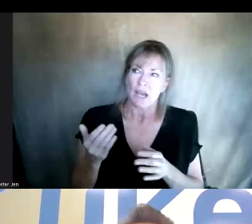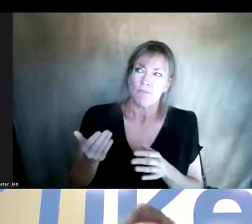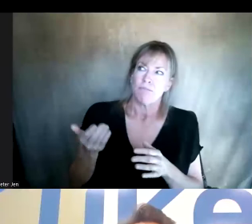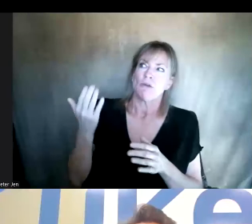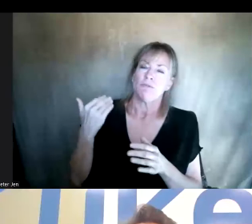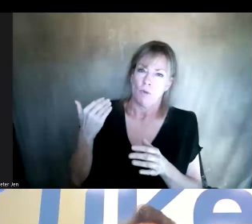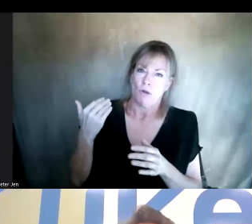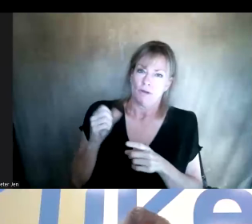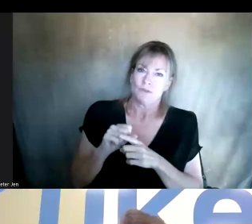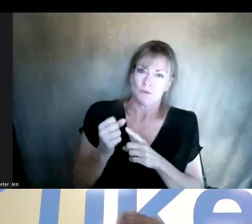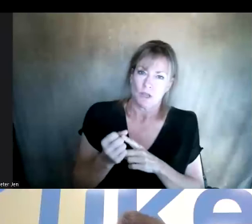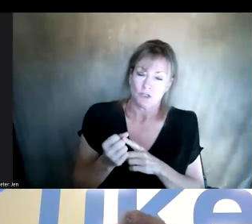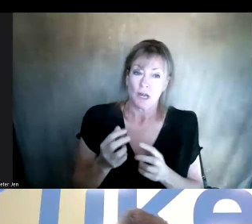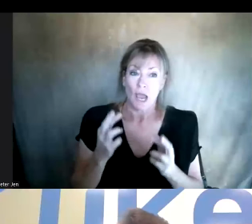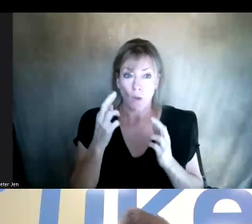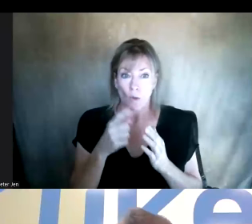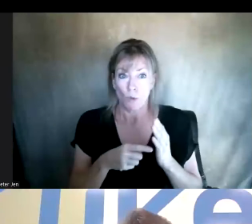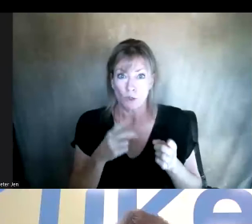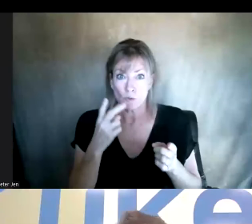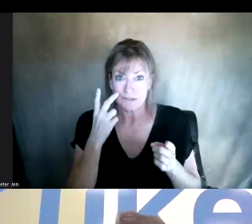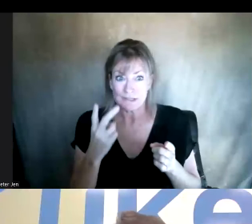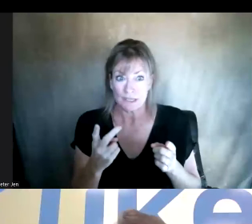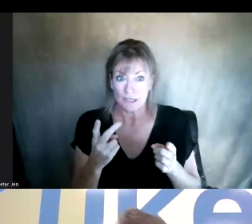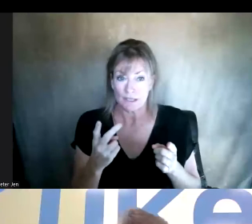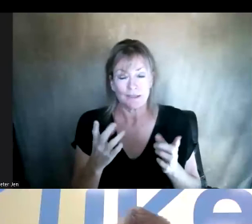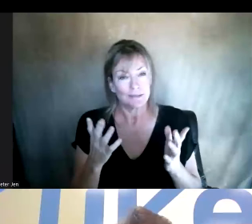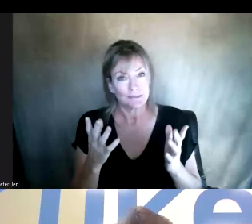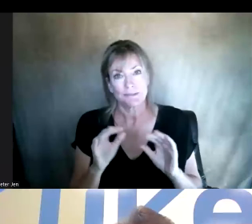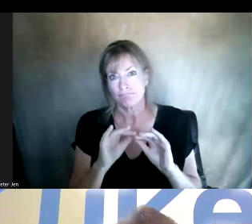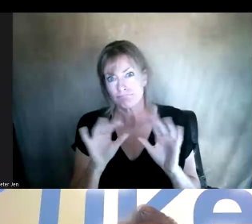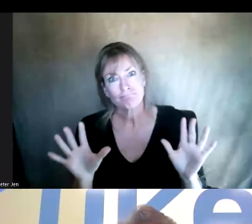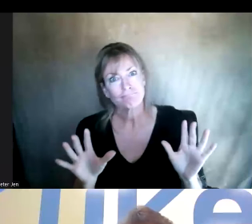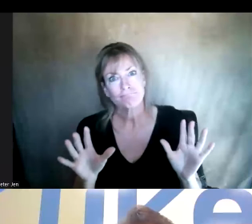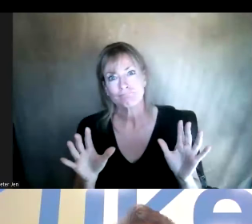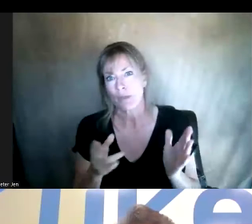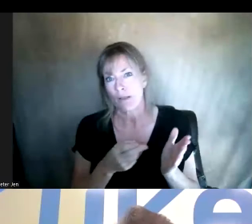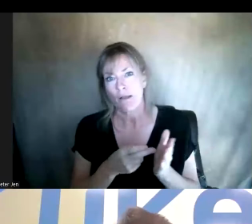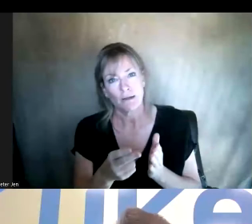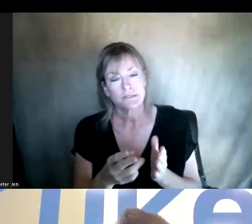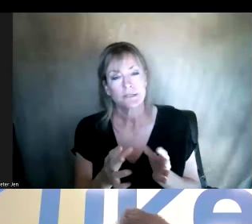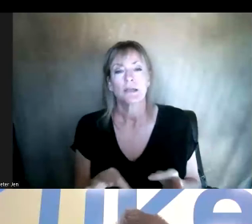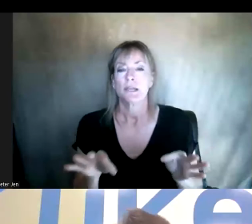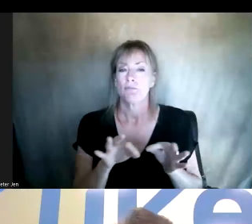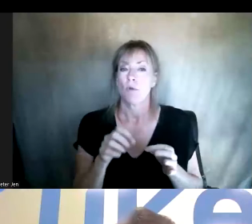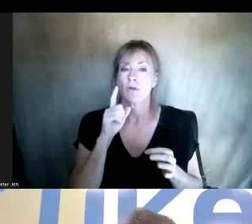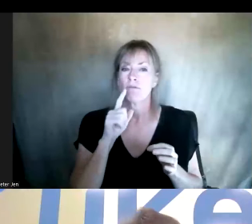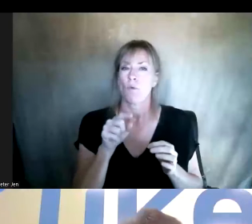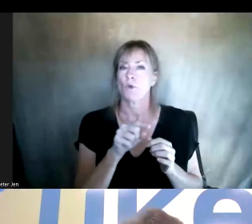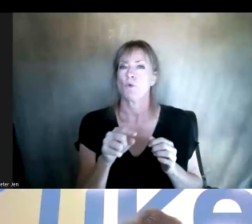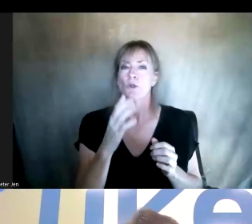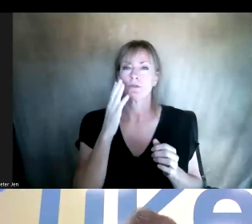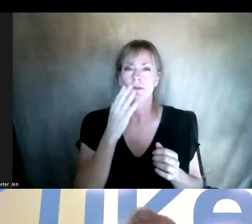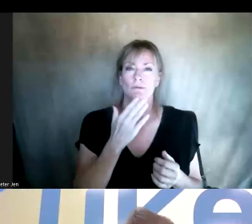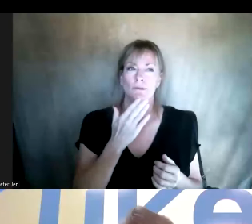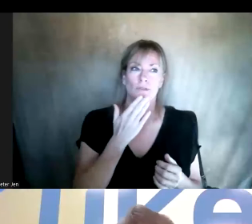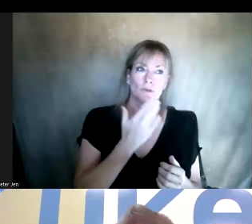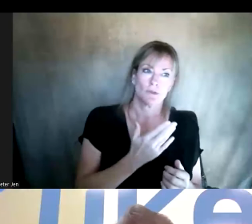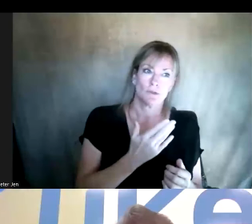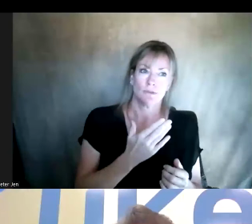IT IS GOOD FOR TRANSPARENCY TO SEE THE GOOD, THE BAD AND THE